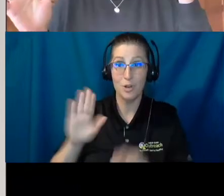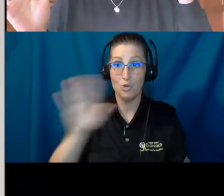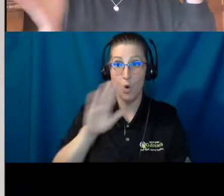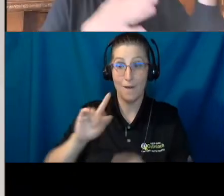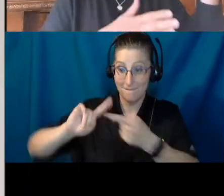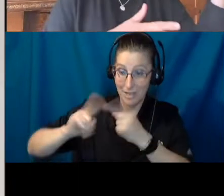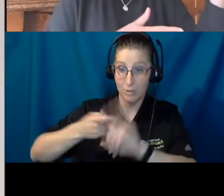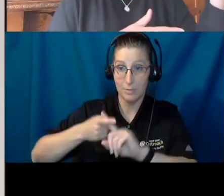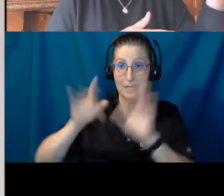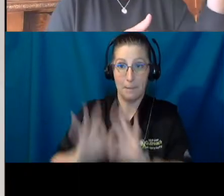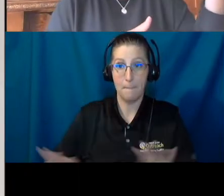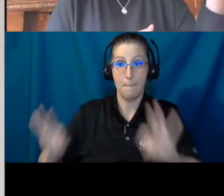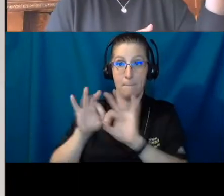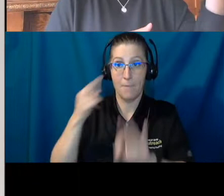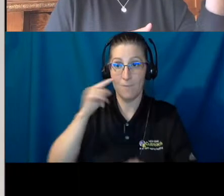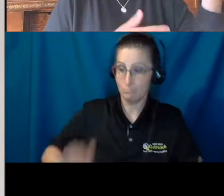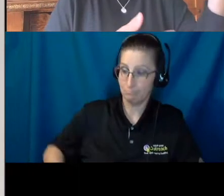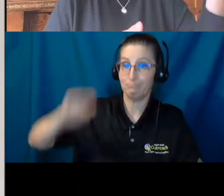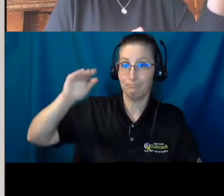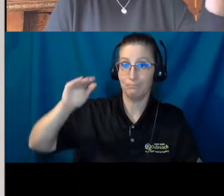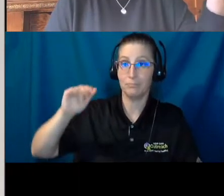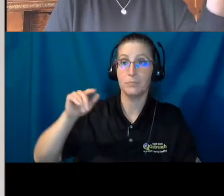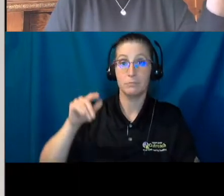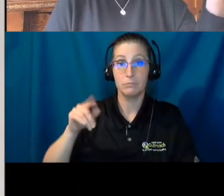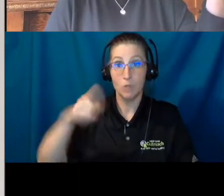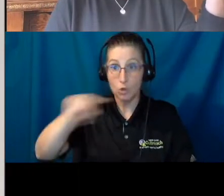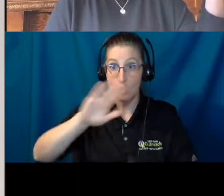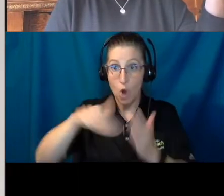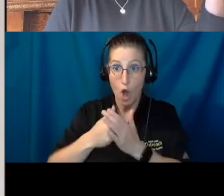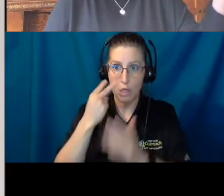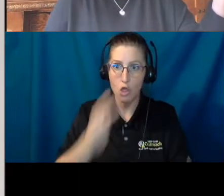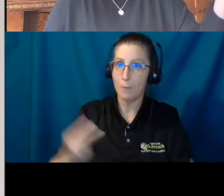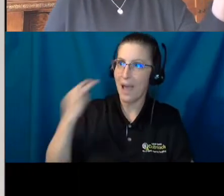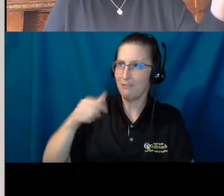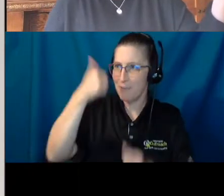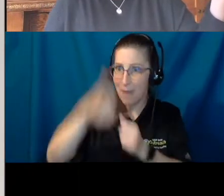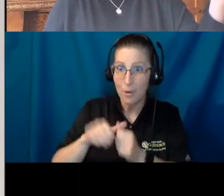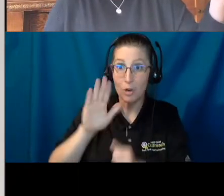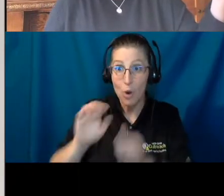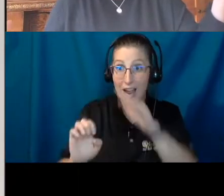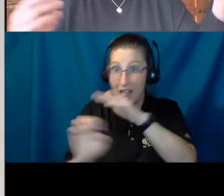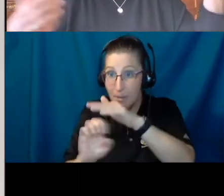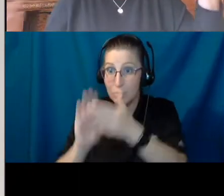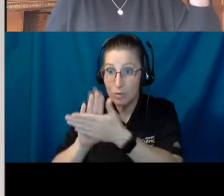all look back. And remember the names of your elementary school friends, or important people